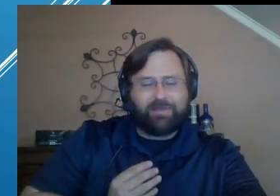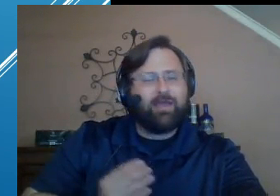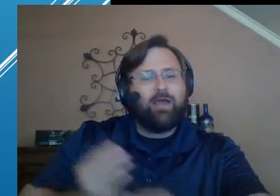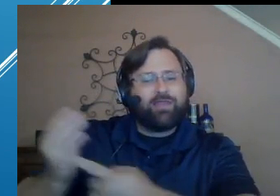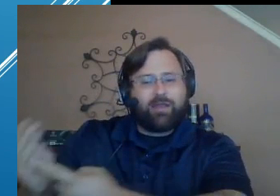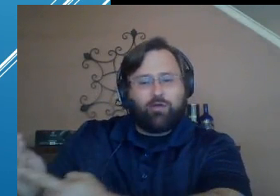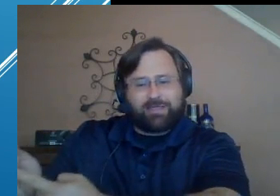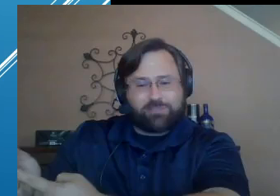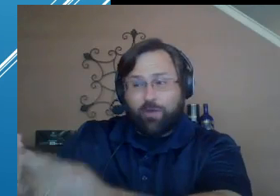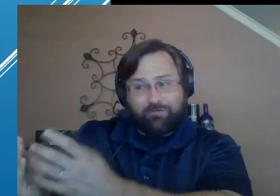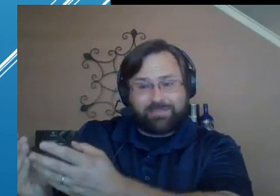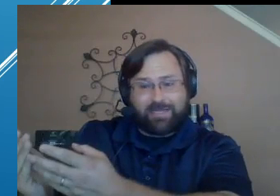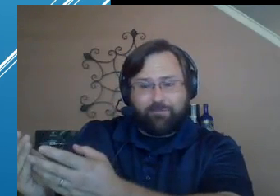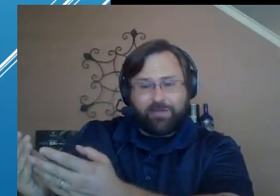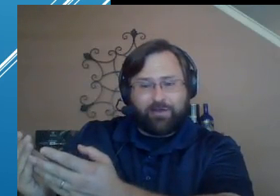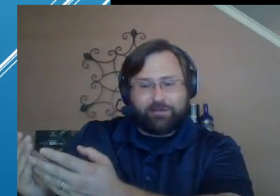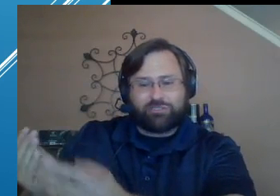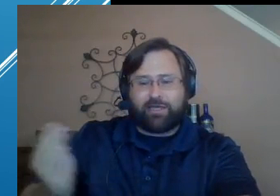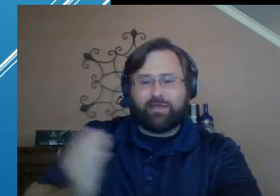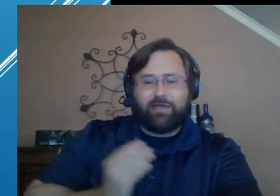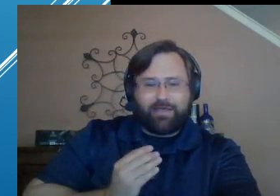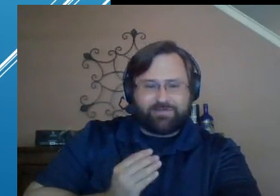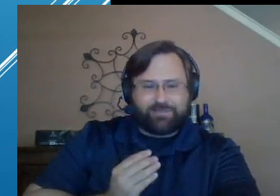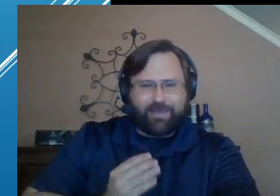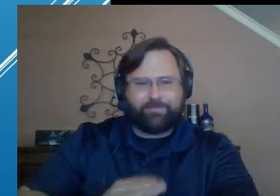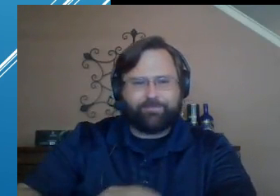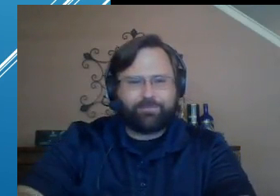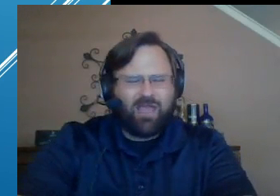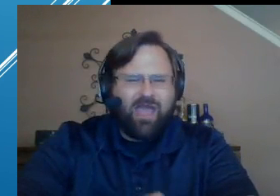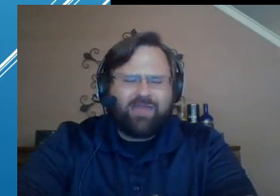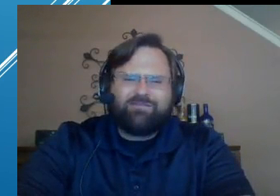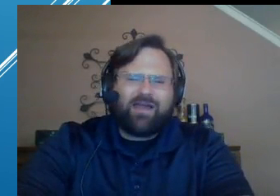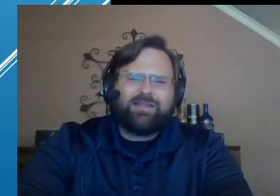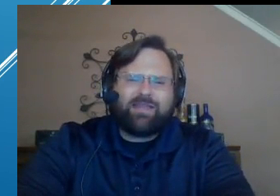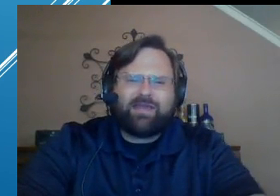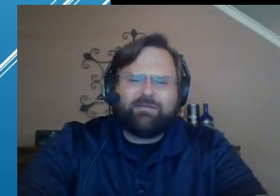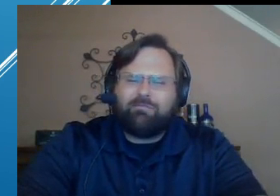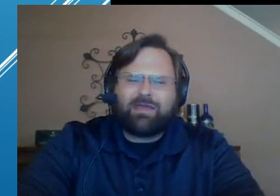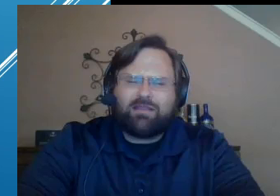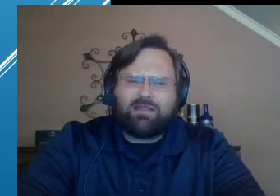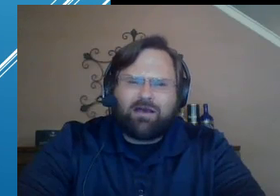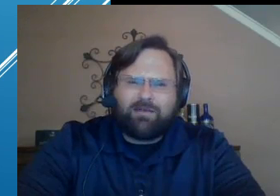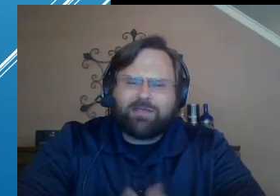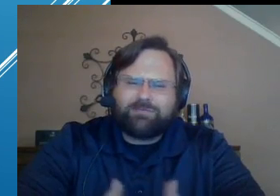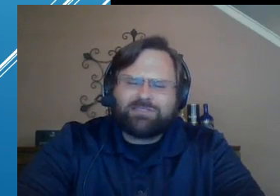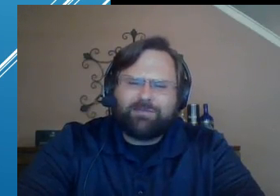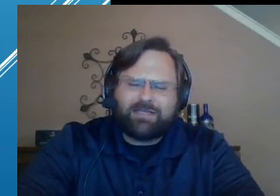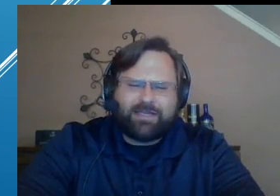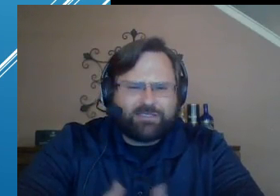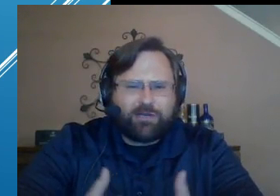me then I know that's whoever i set up over there he or she gives to me and then finally subject can be deleted